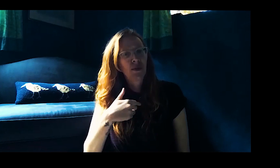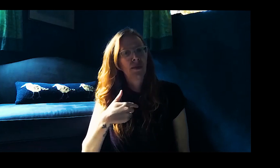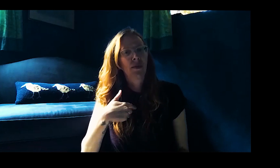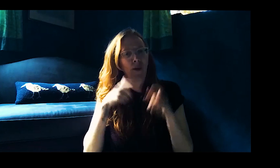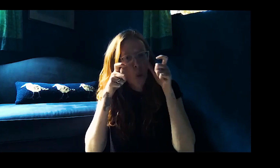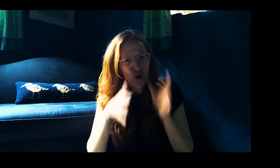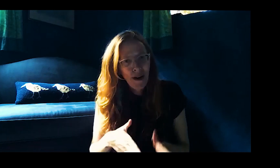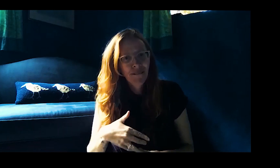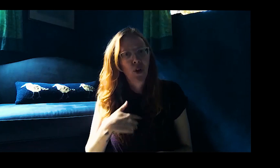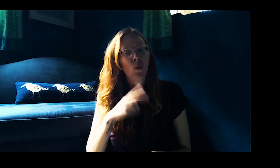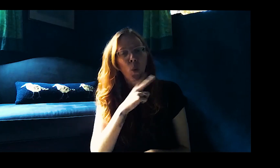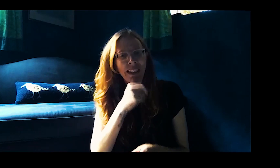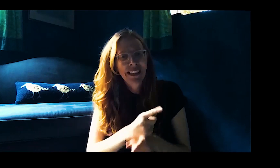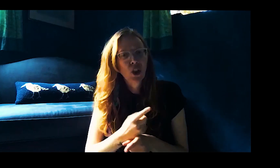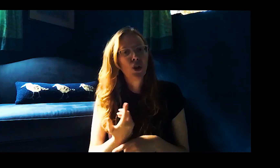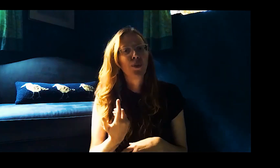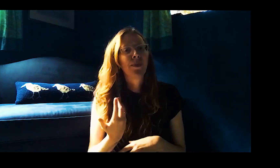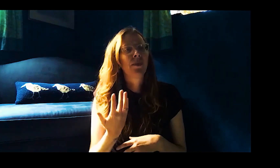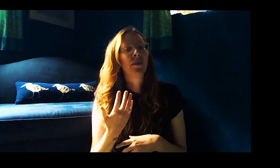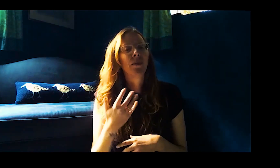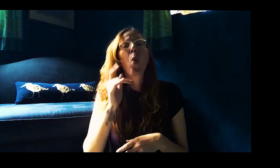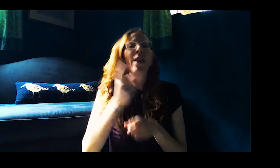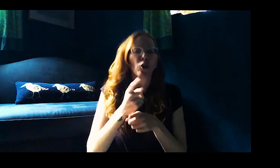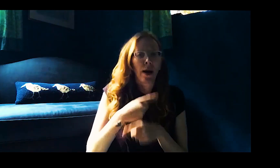as a photographer, I'm a twin sister.. Oh yeah, that's right.